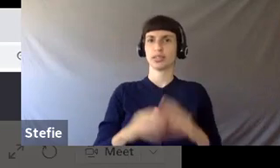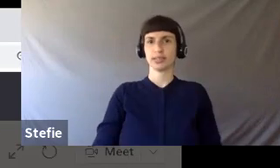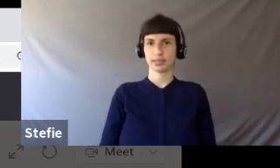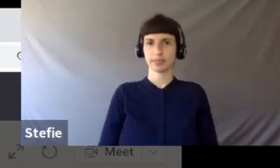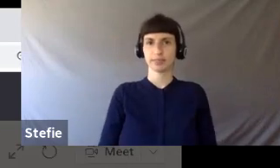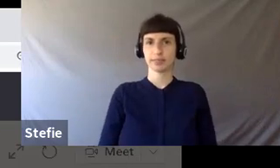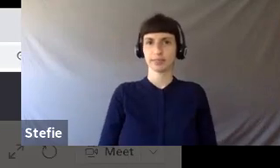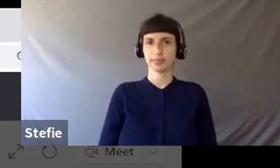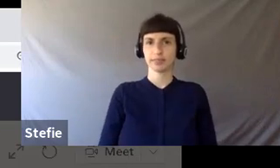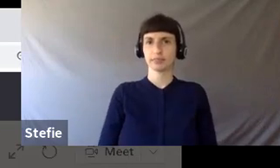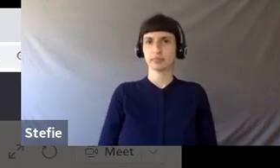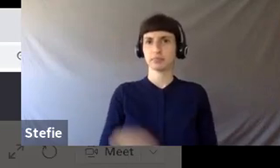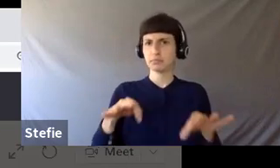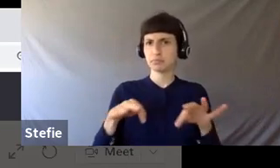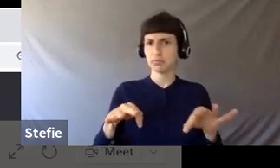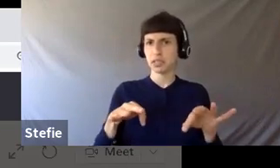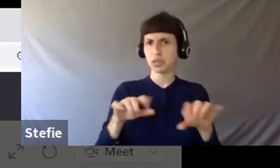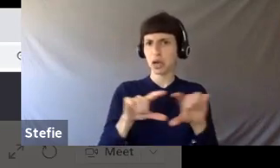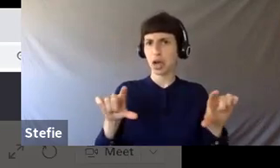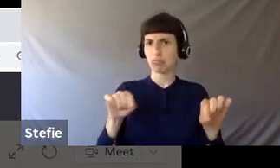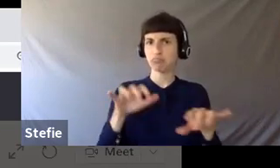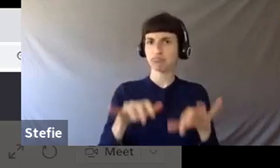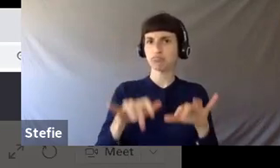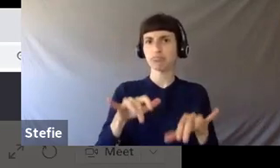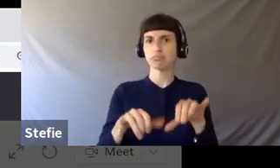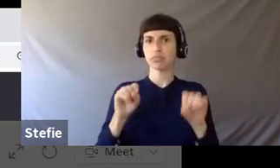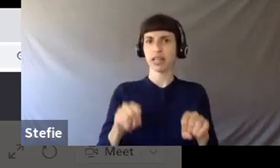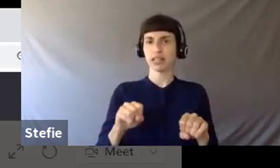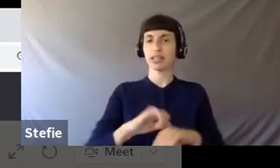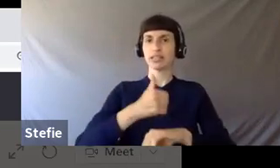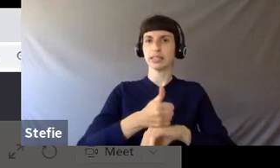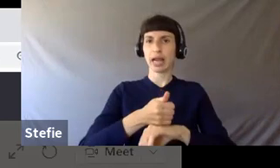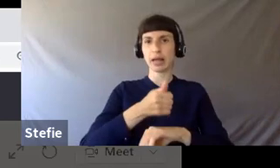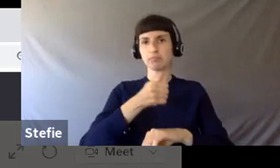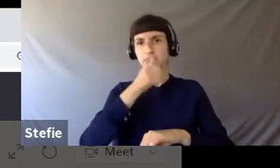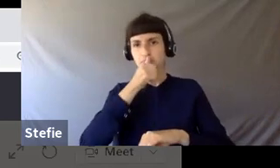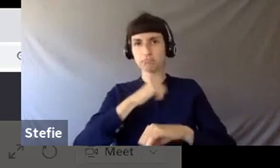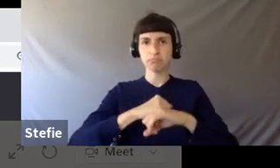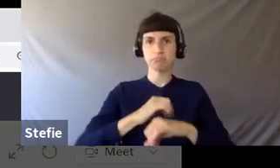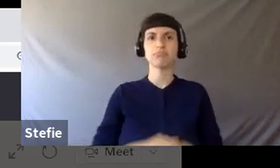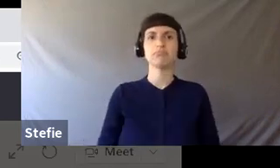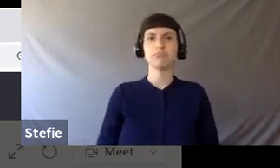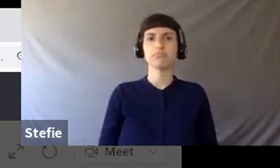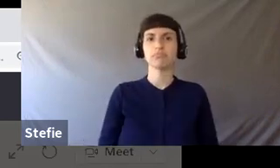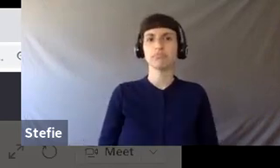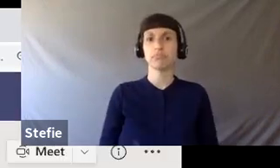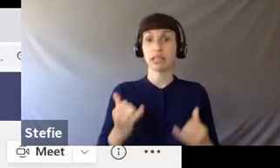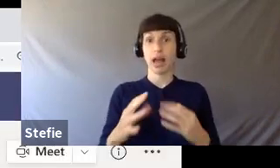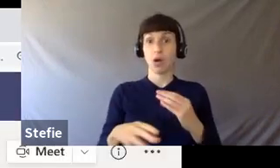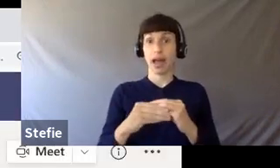educational technology students.